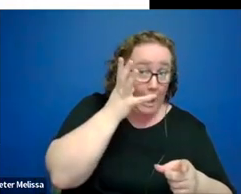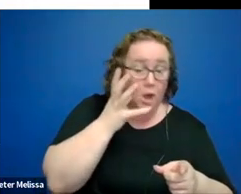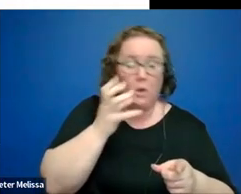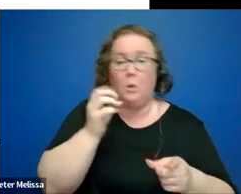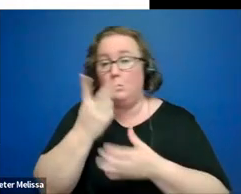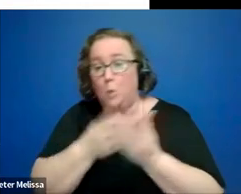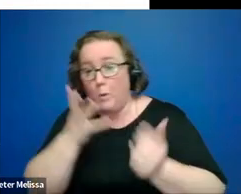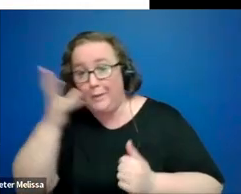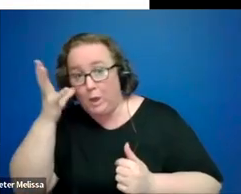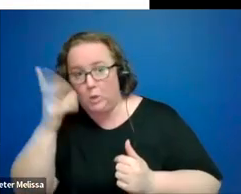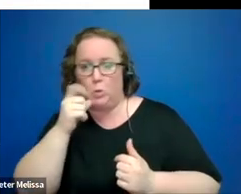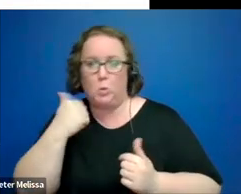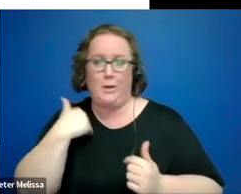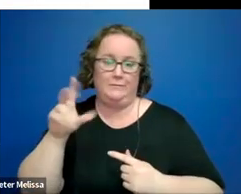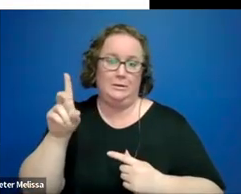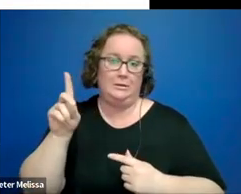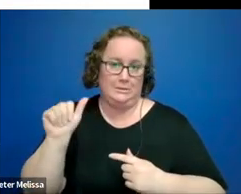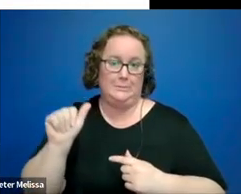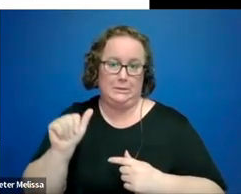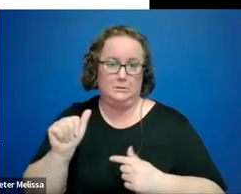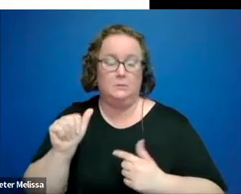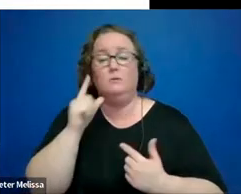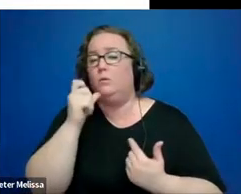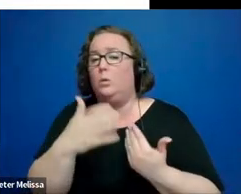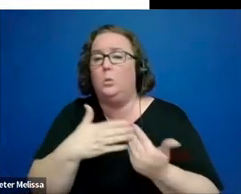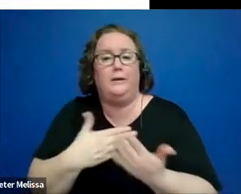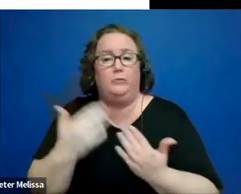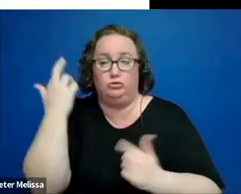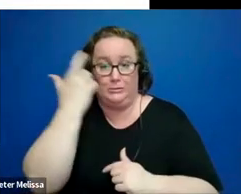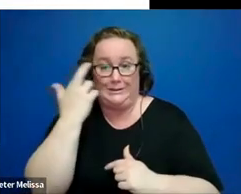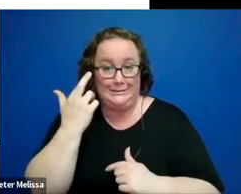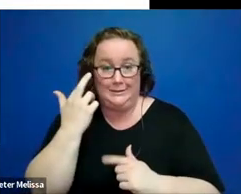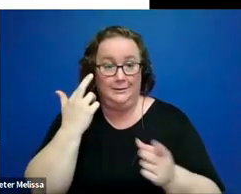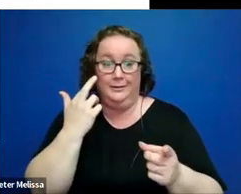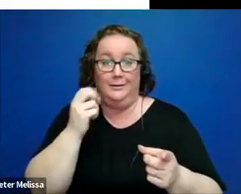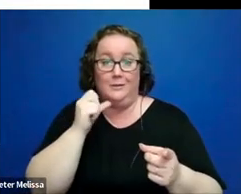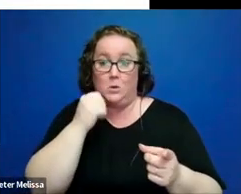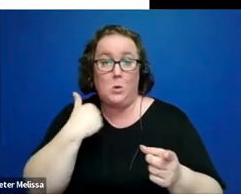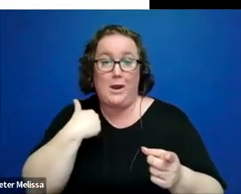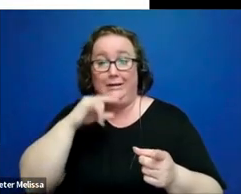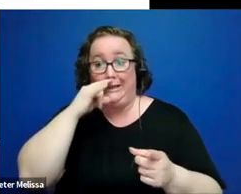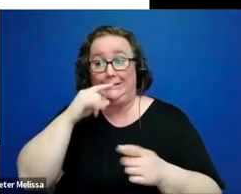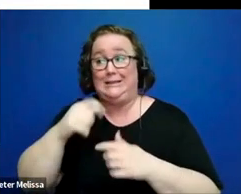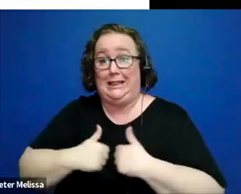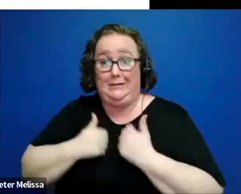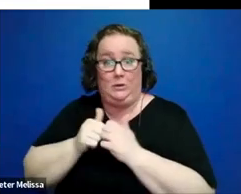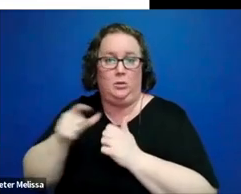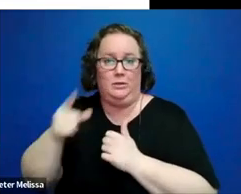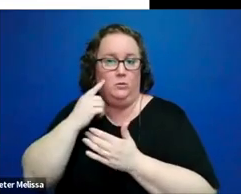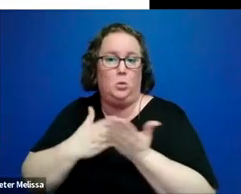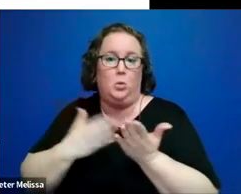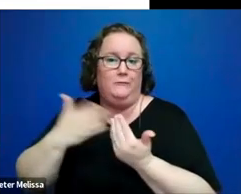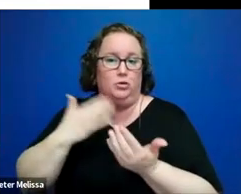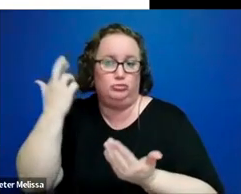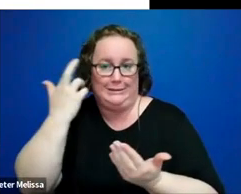with disabilities who, for whatever reason, do not have their children co -residing with them. Next slide.